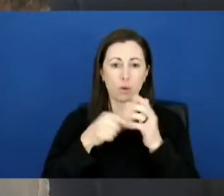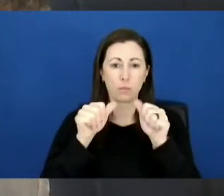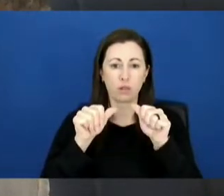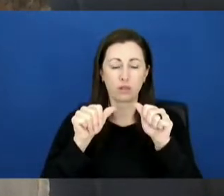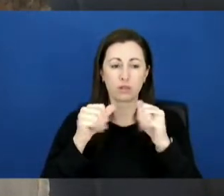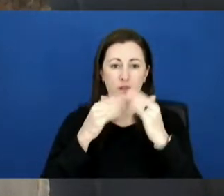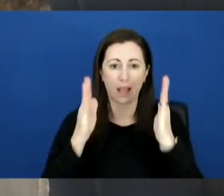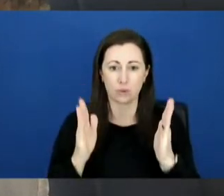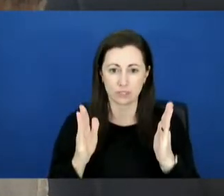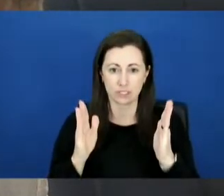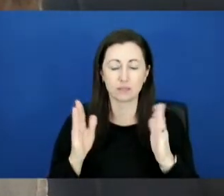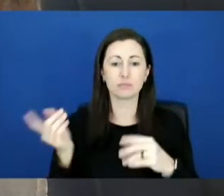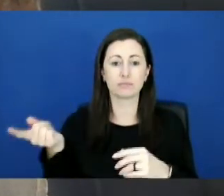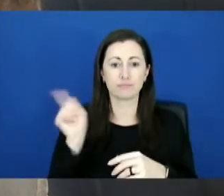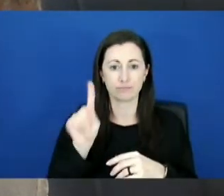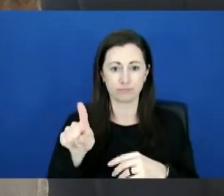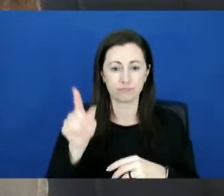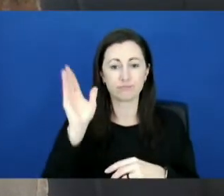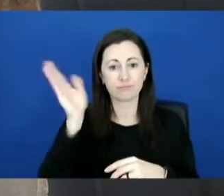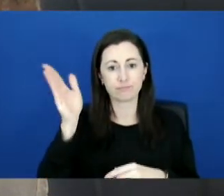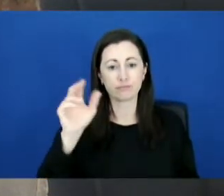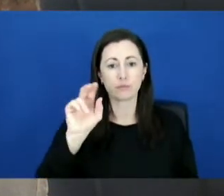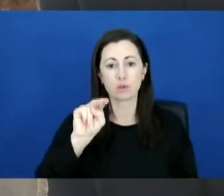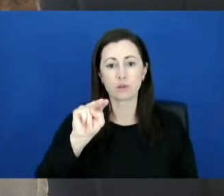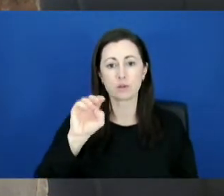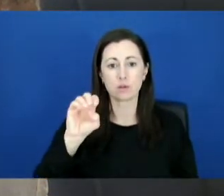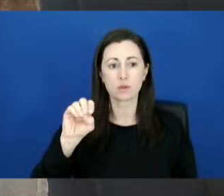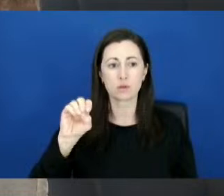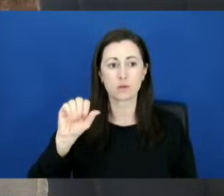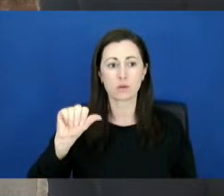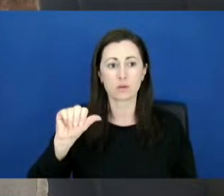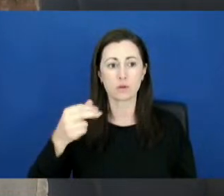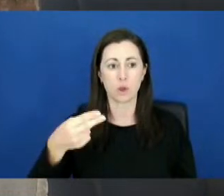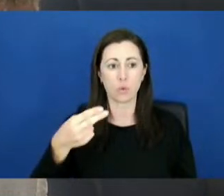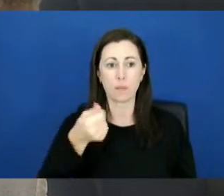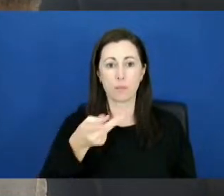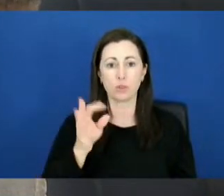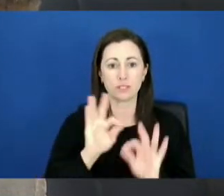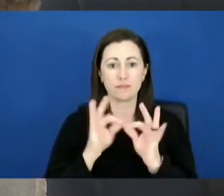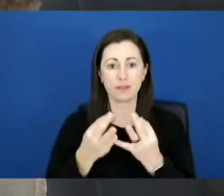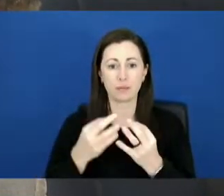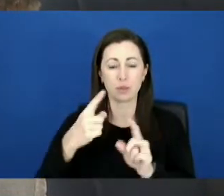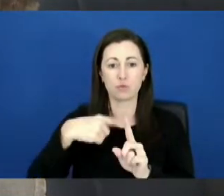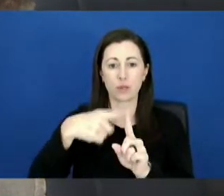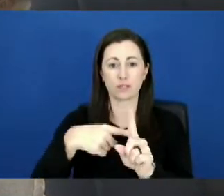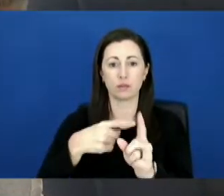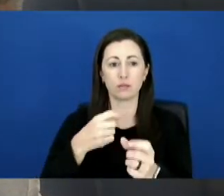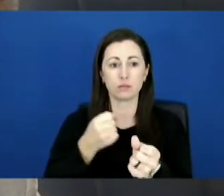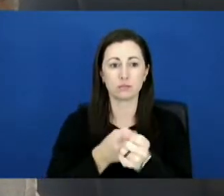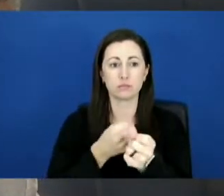HART, AFFORDABLE HOUSING, TO